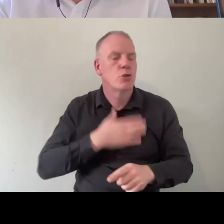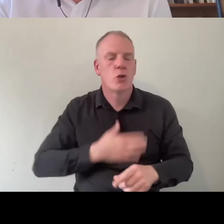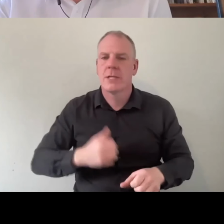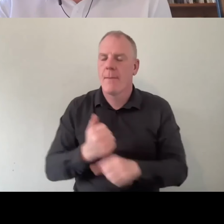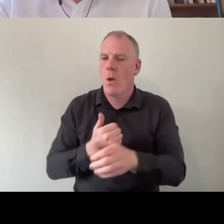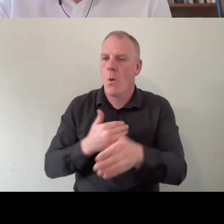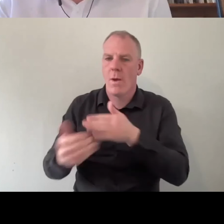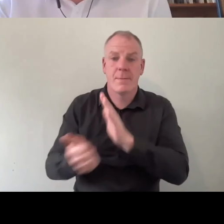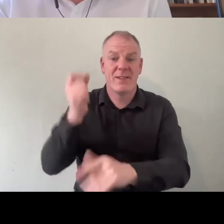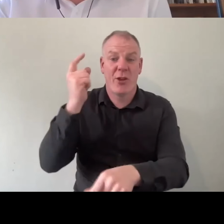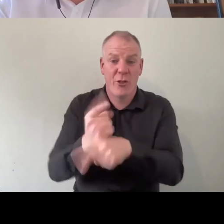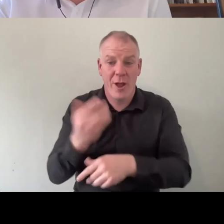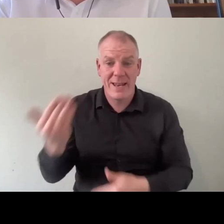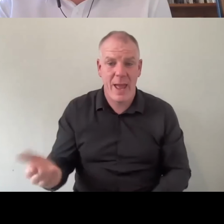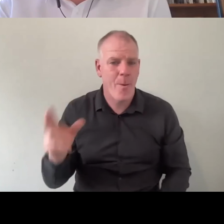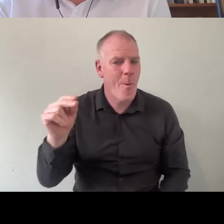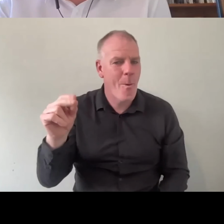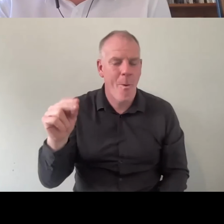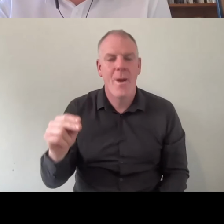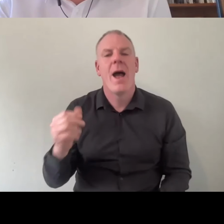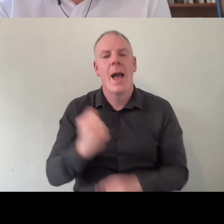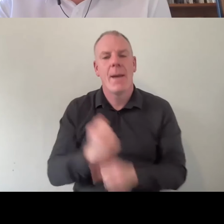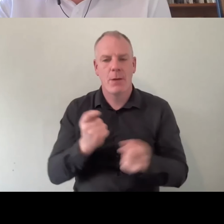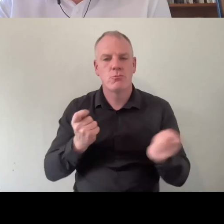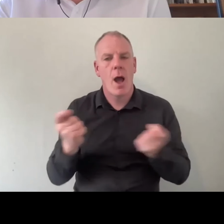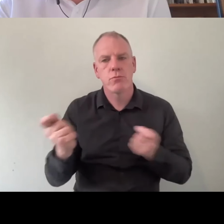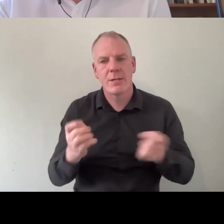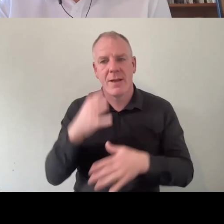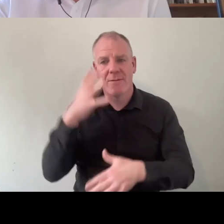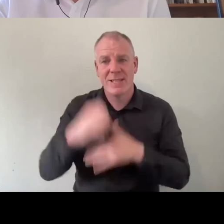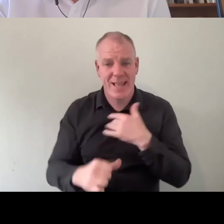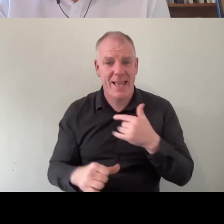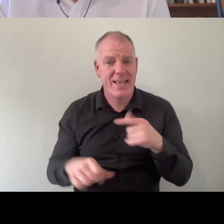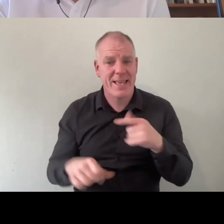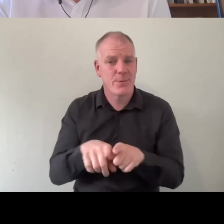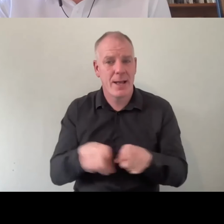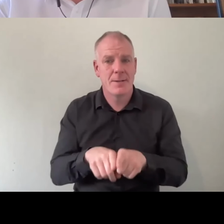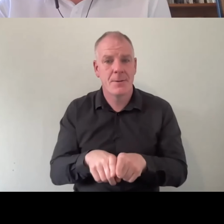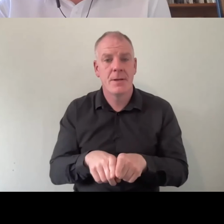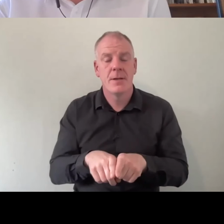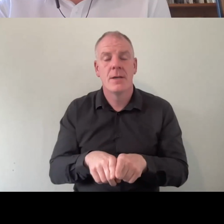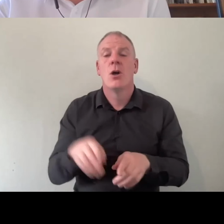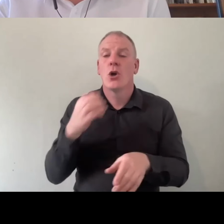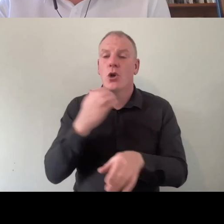it's also about the operations or the day-to-day operations. So carry out regular checks of your facility,